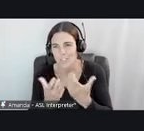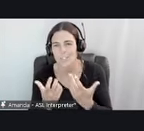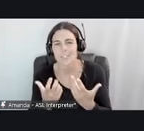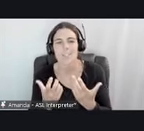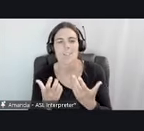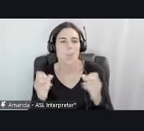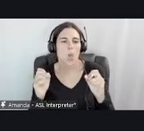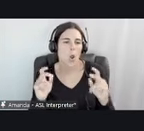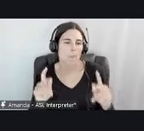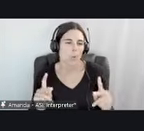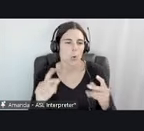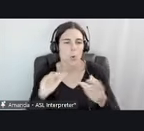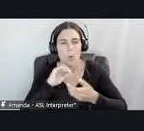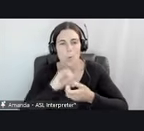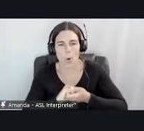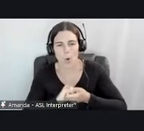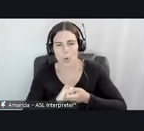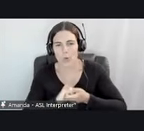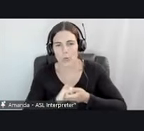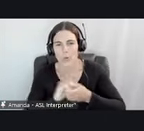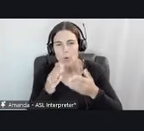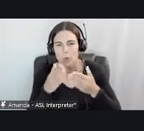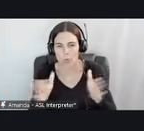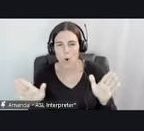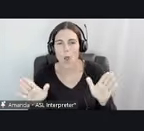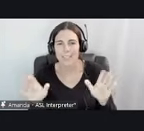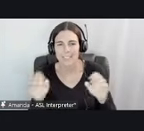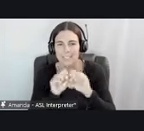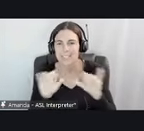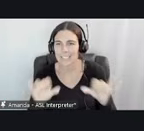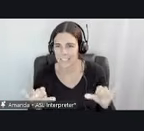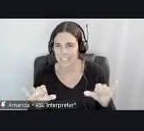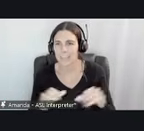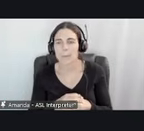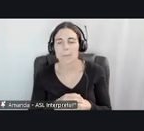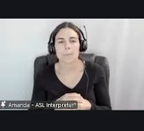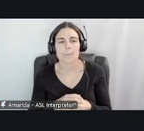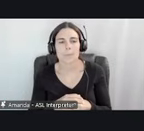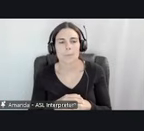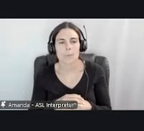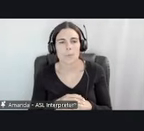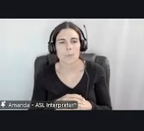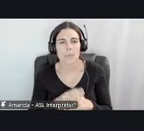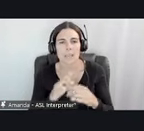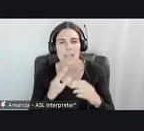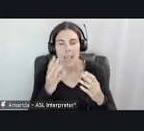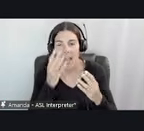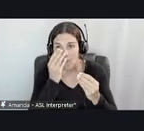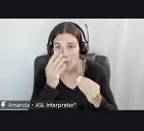to just partner I think across the system taking what we know and using the local relationships and